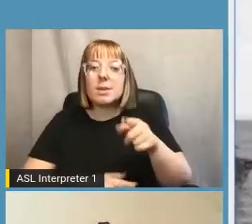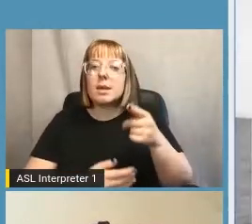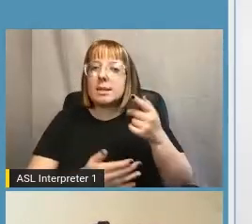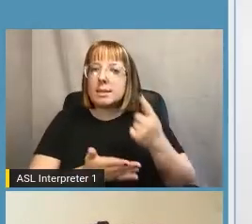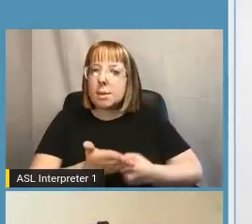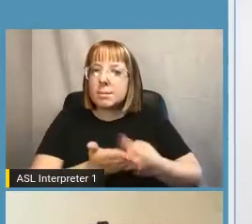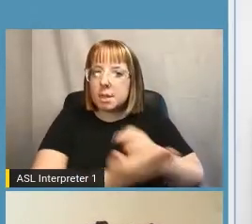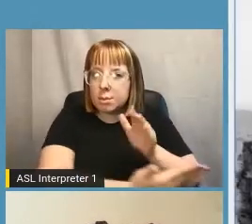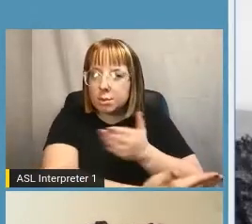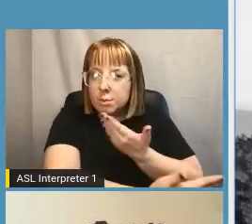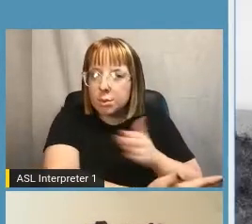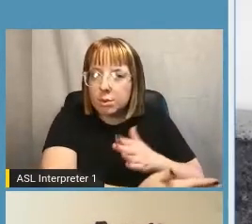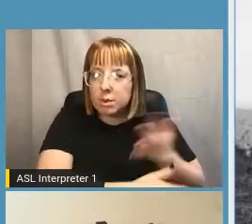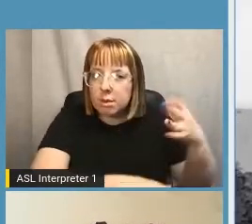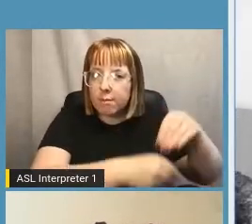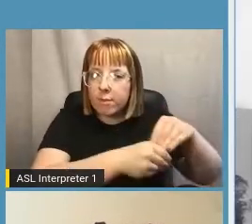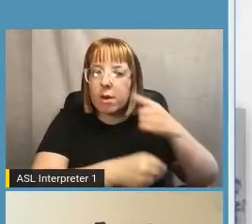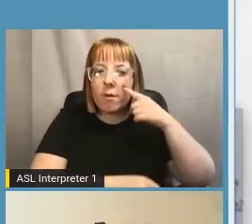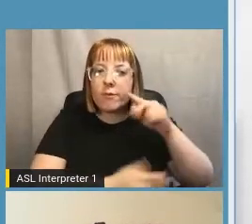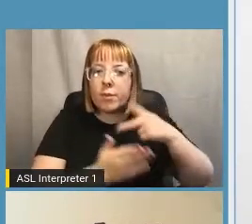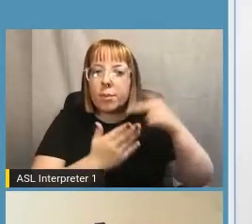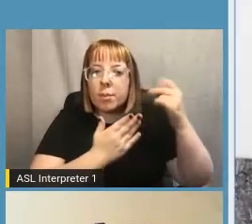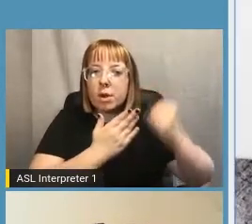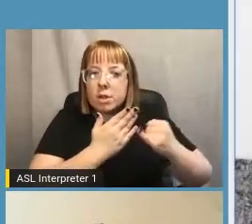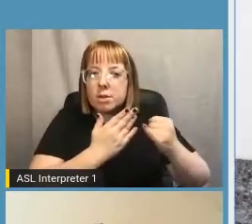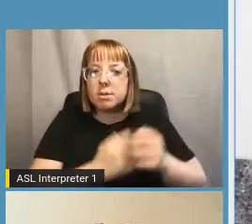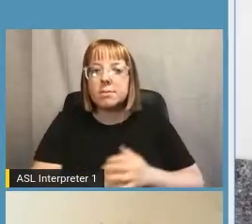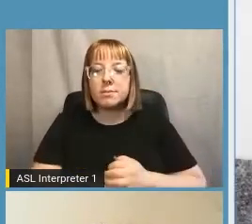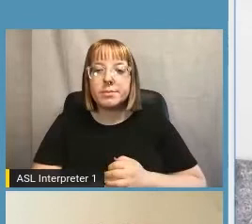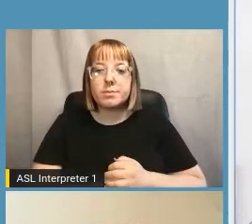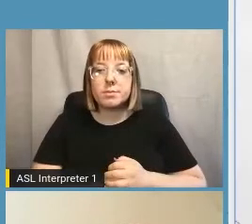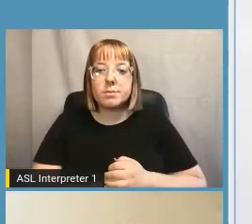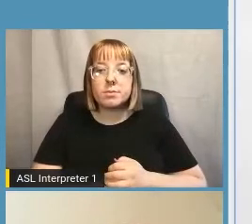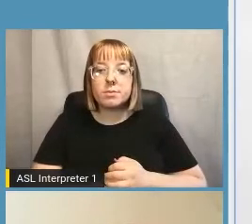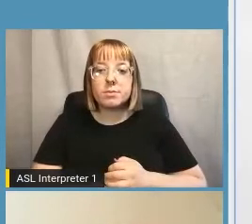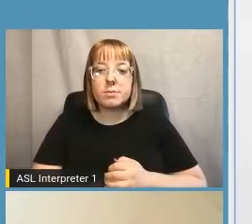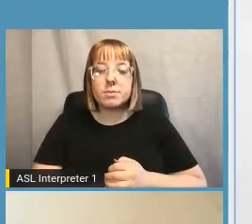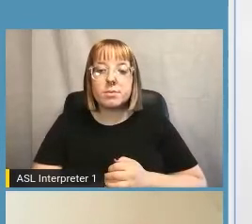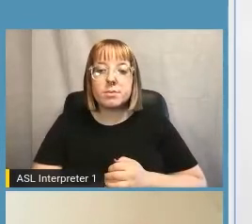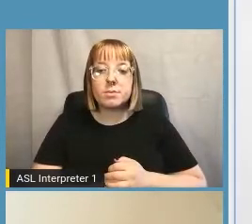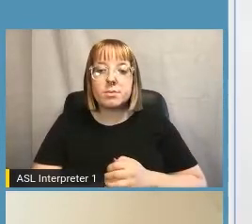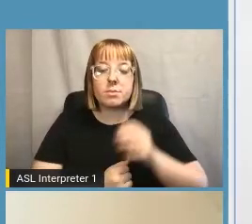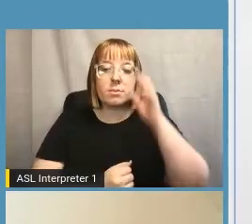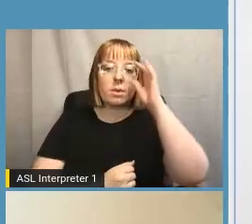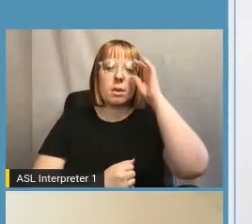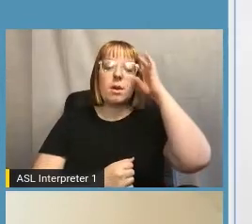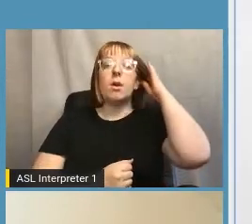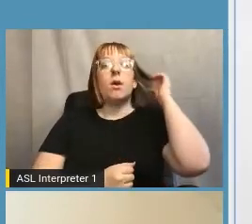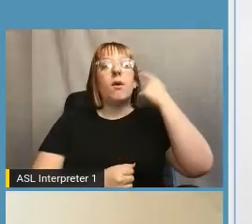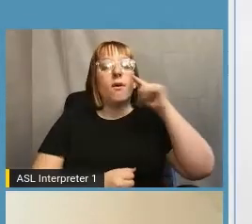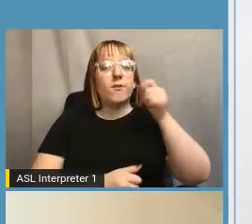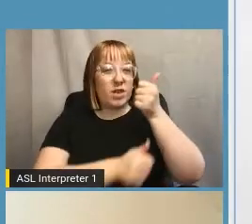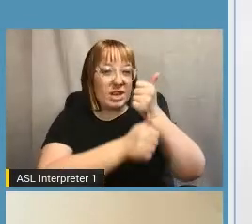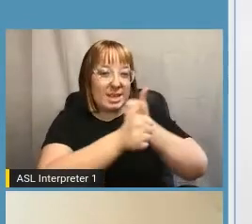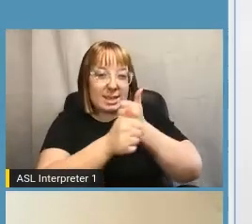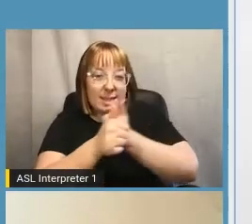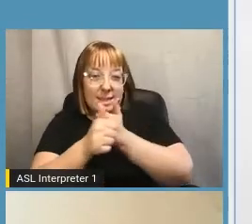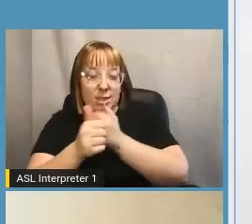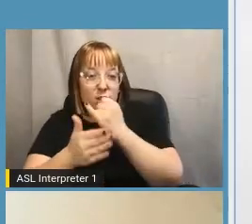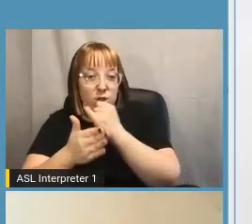for some of the projects so to prepare each one of these pieces the student had to submit